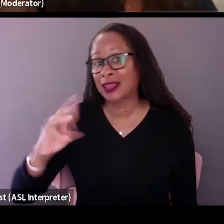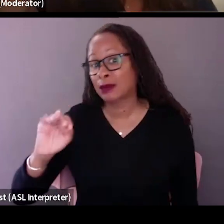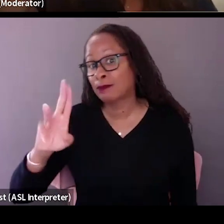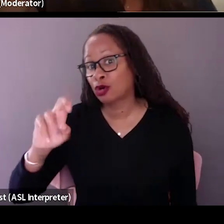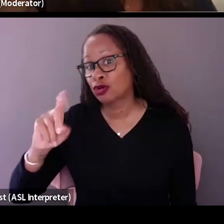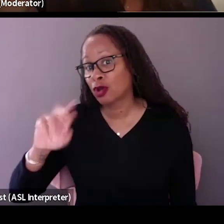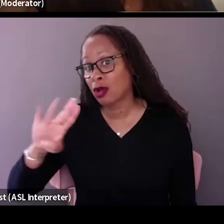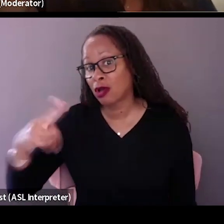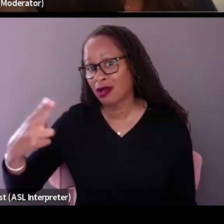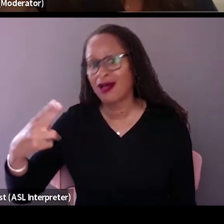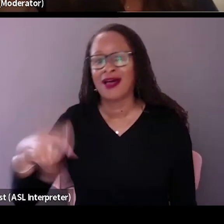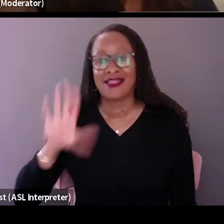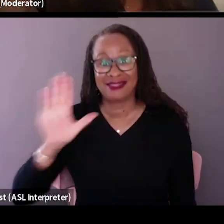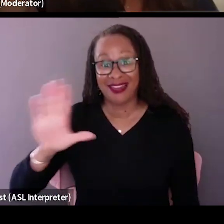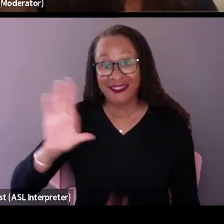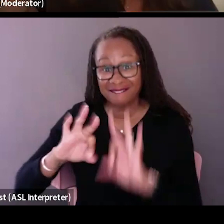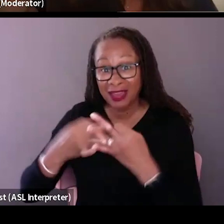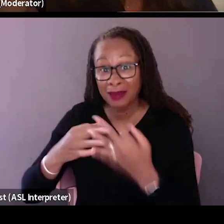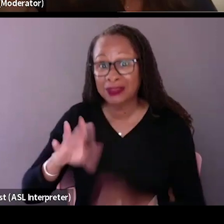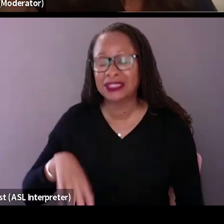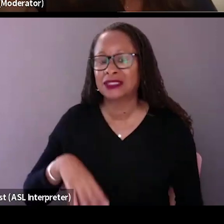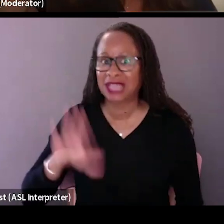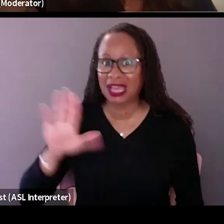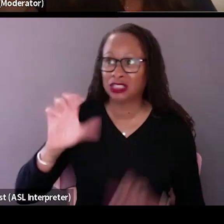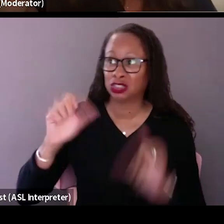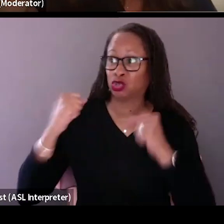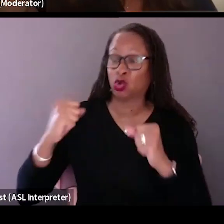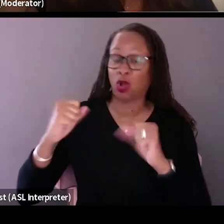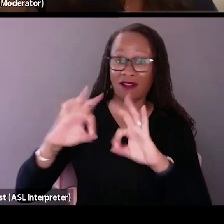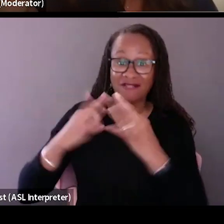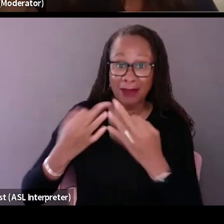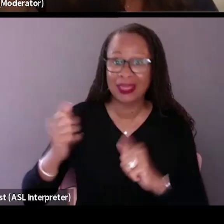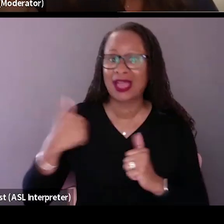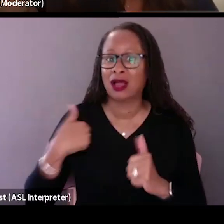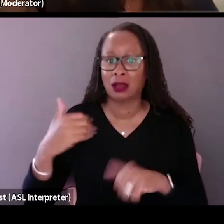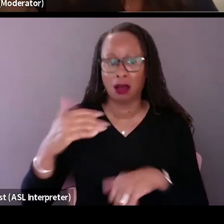They have such a stronghold on all the legal system down there and law enforcement.